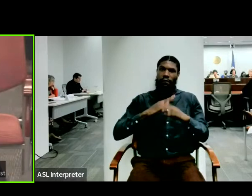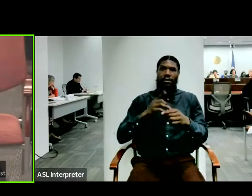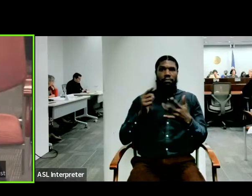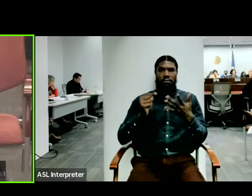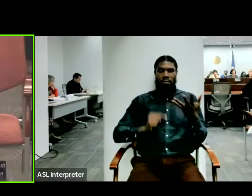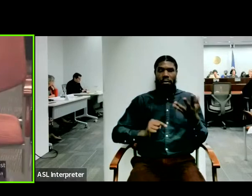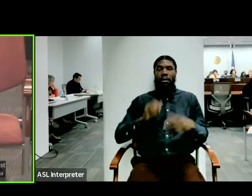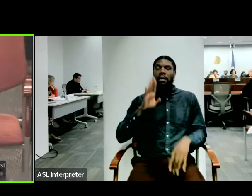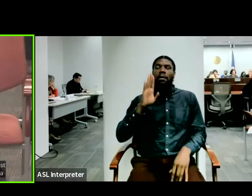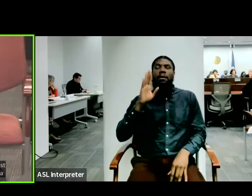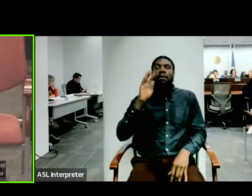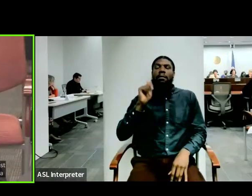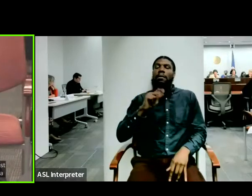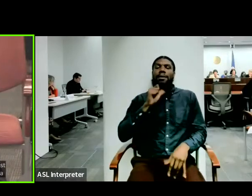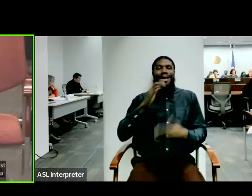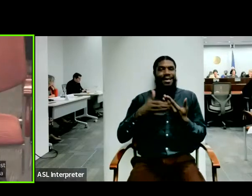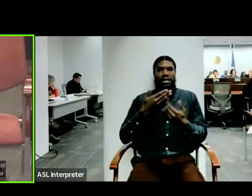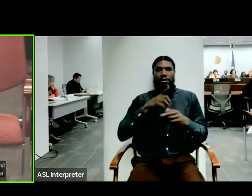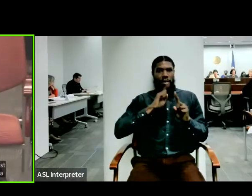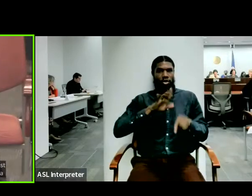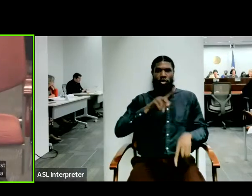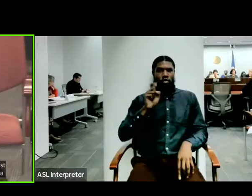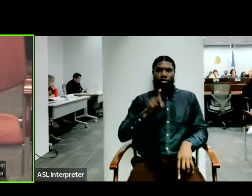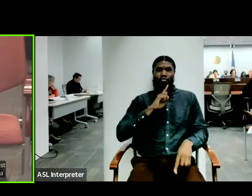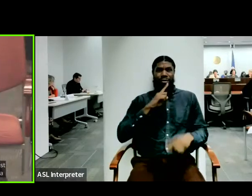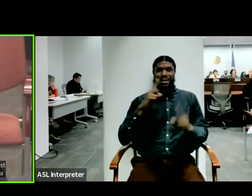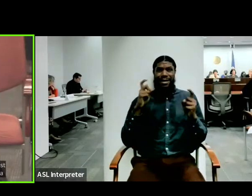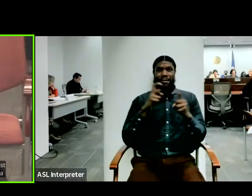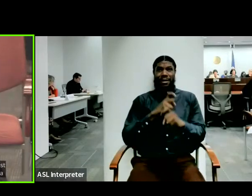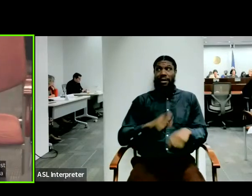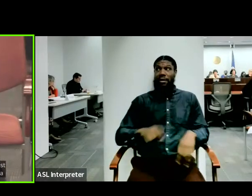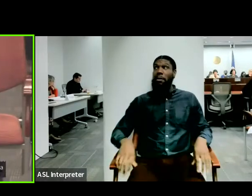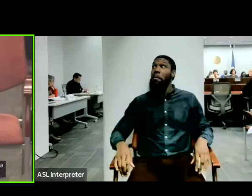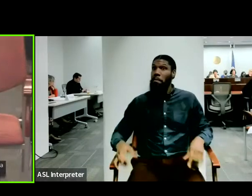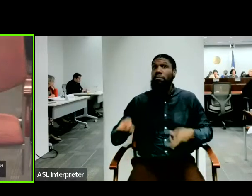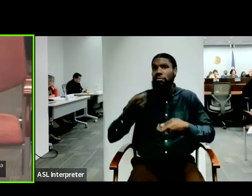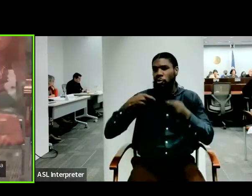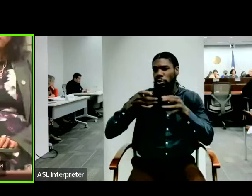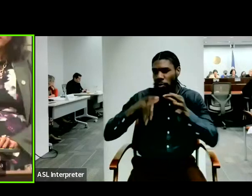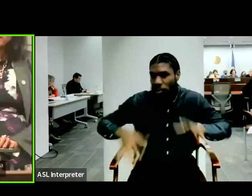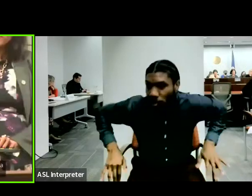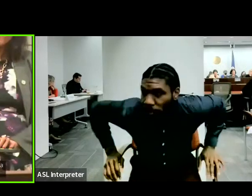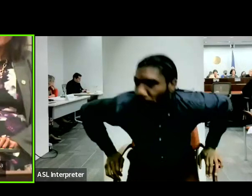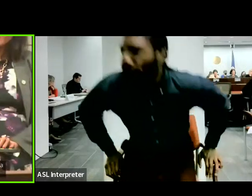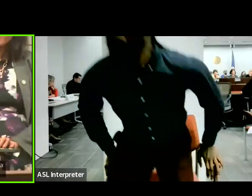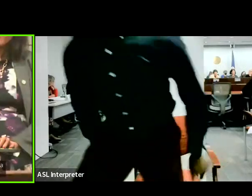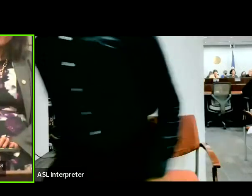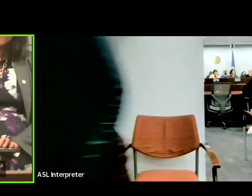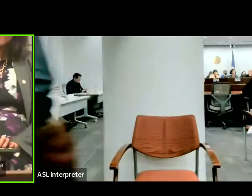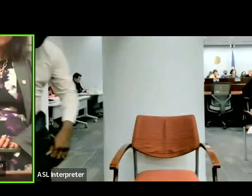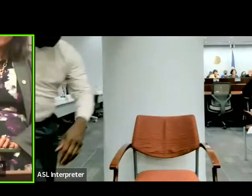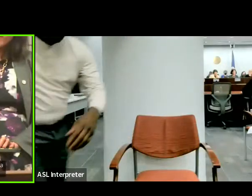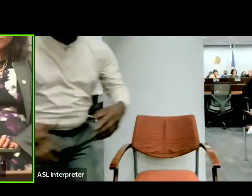So, it's not an easy answer for your question, it is complicated. I think my time is almost up, so thank you very much.